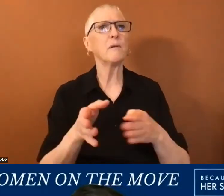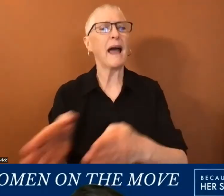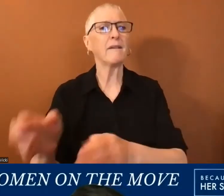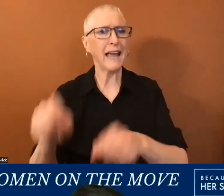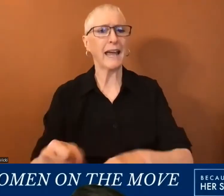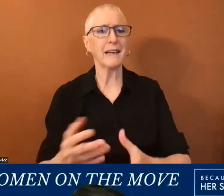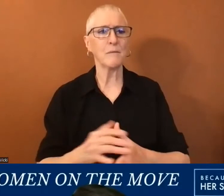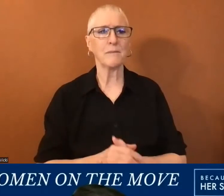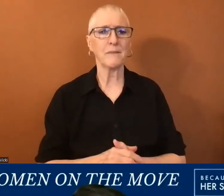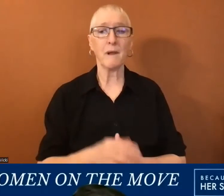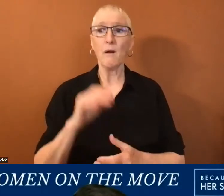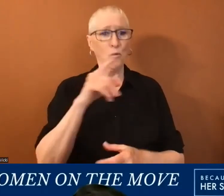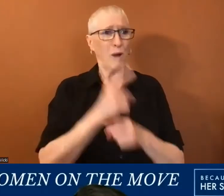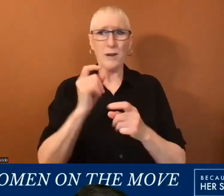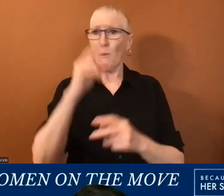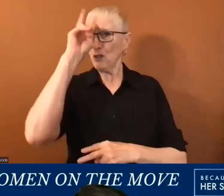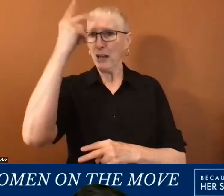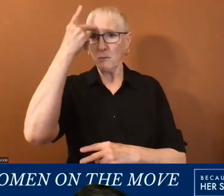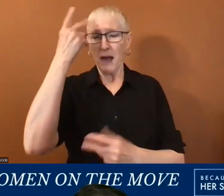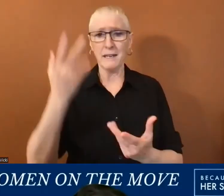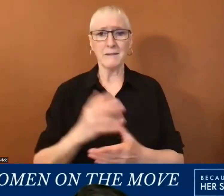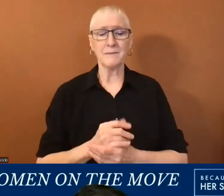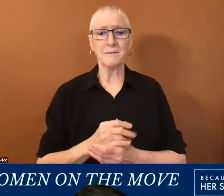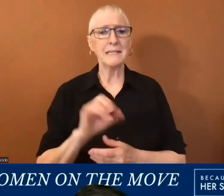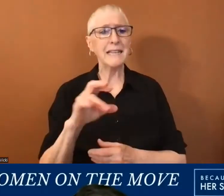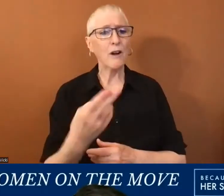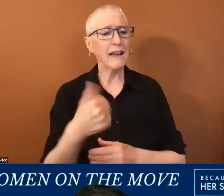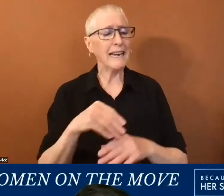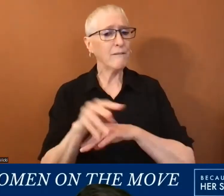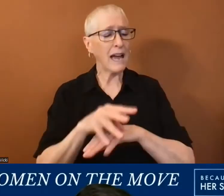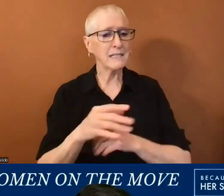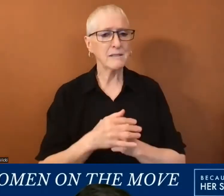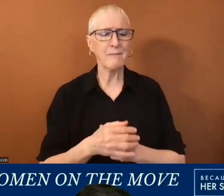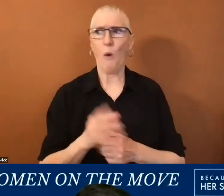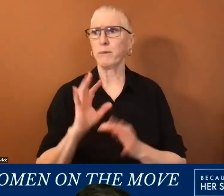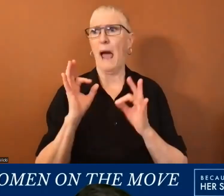Shelby: Yeah, you can always change your mind. Sarah, do you have any advice? >>Sarah: Yeah, absolutely um I'd say get